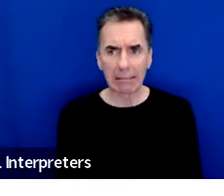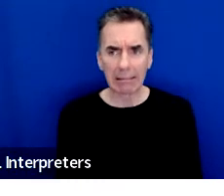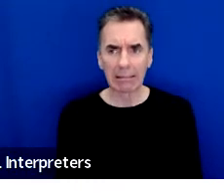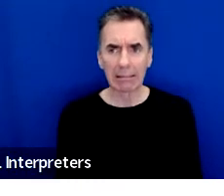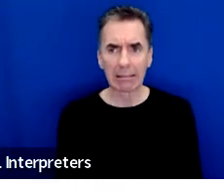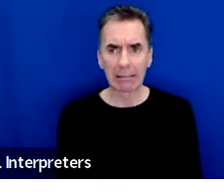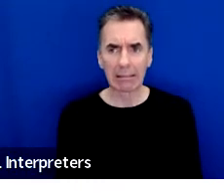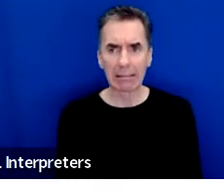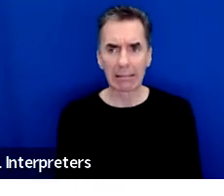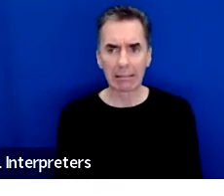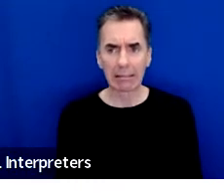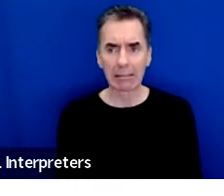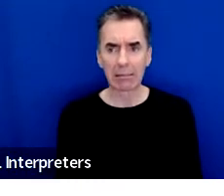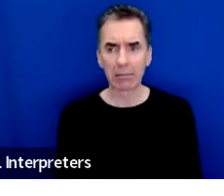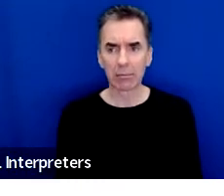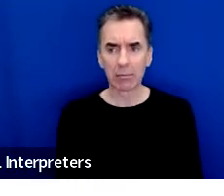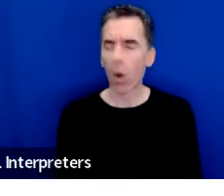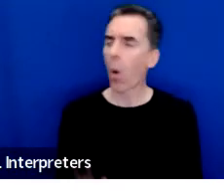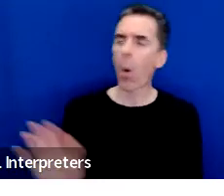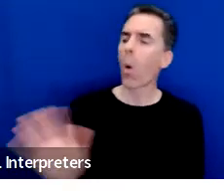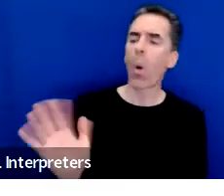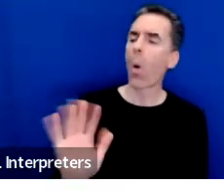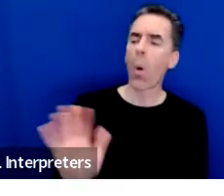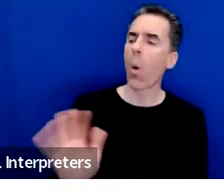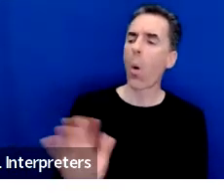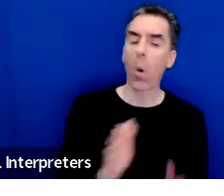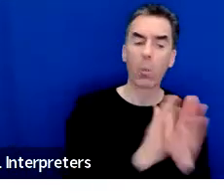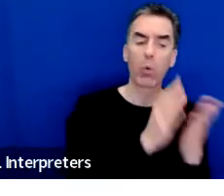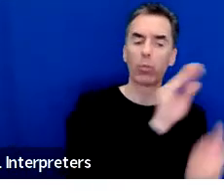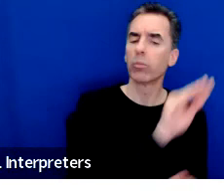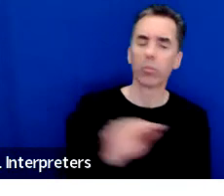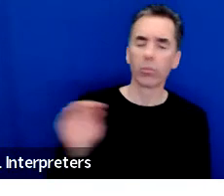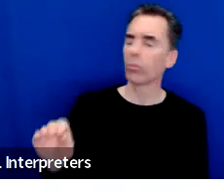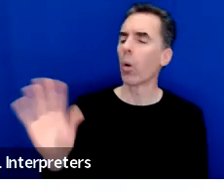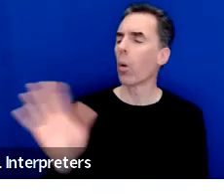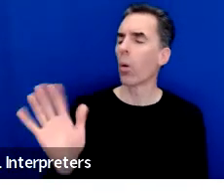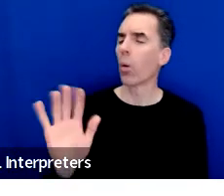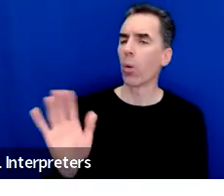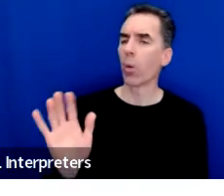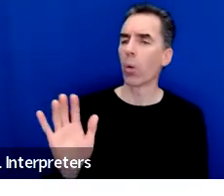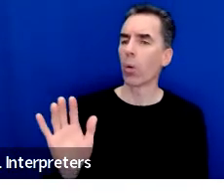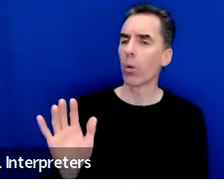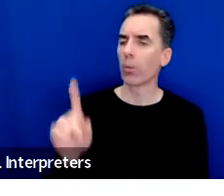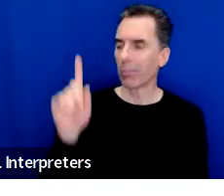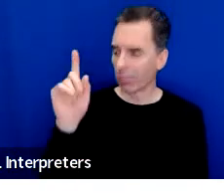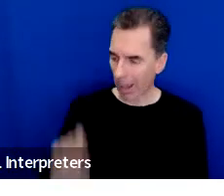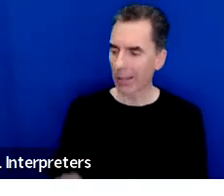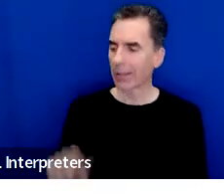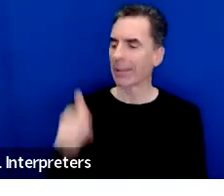There was no I don't think you can. I think that from what I understand is that you will always have to go through Biblio, the Bible.